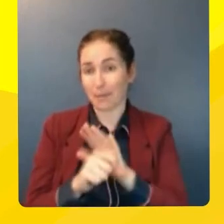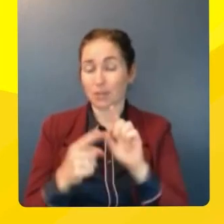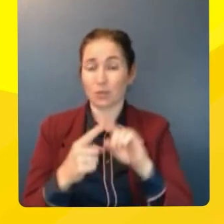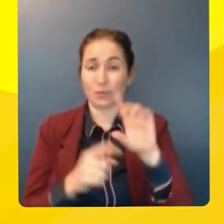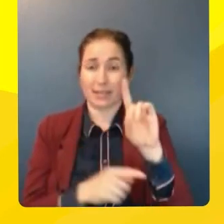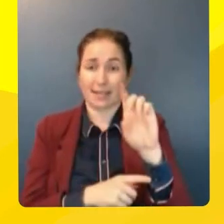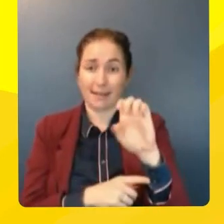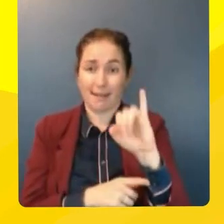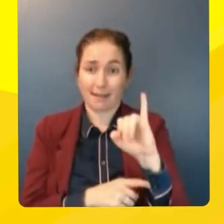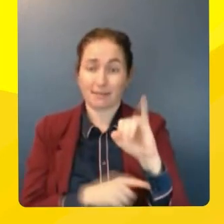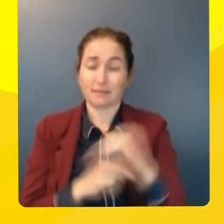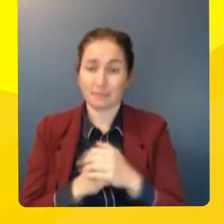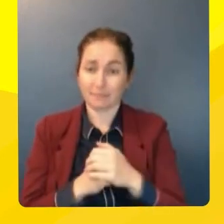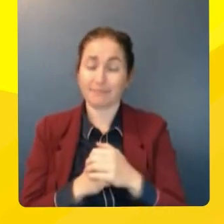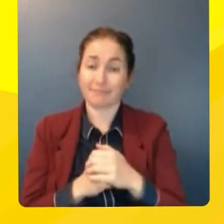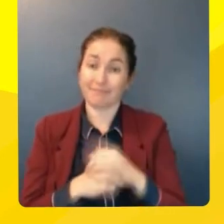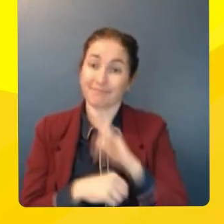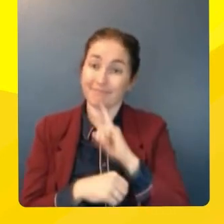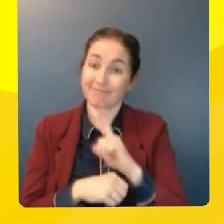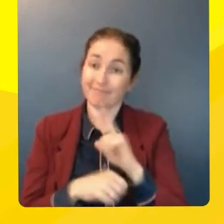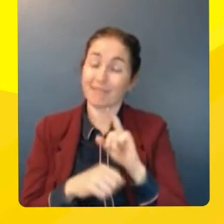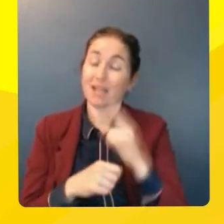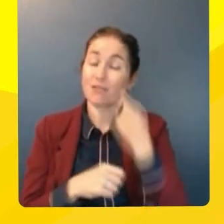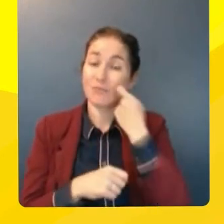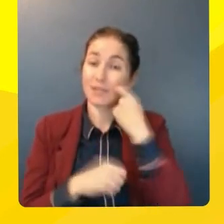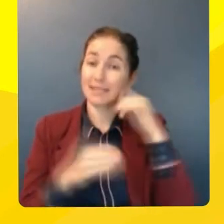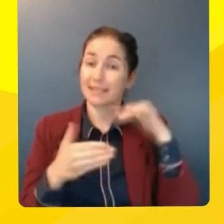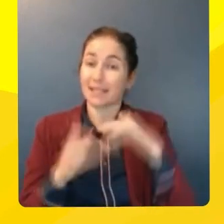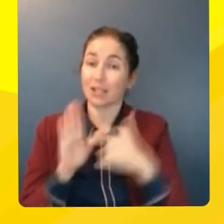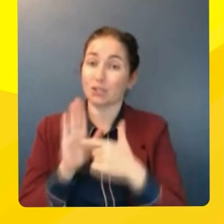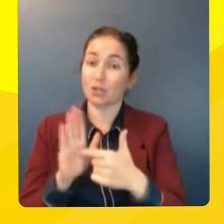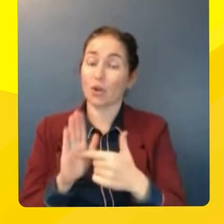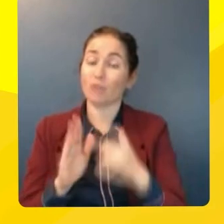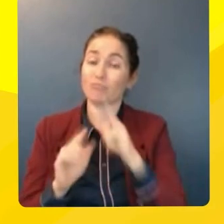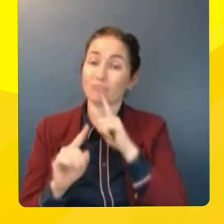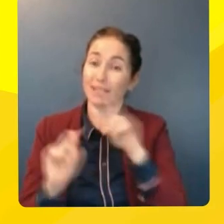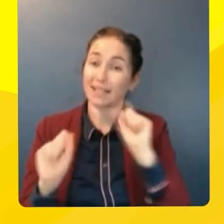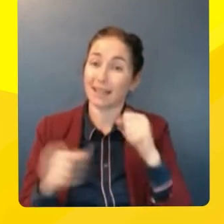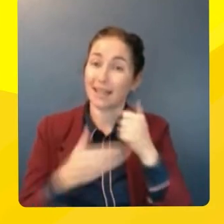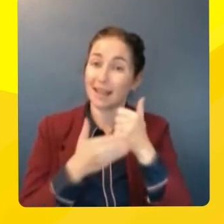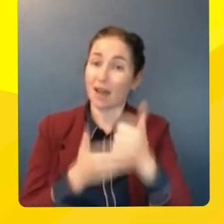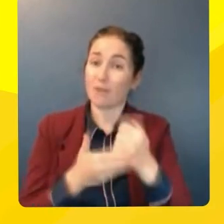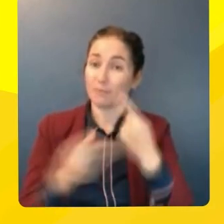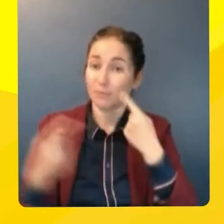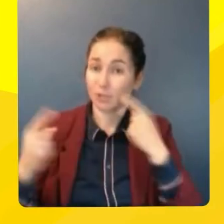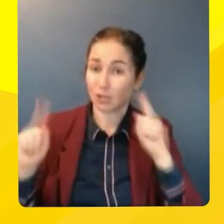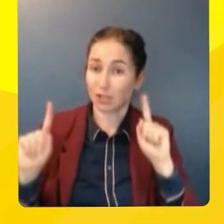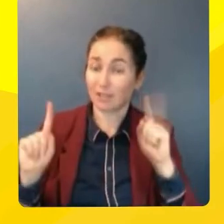And in fact, a recent study showed that they can even help to achieve those goals.